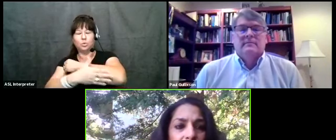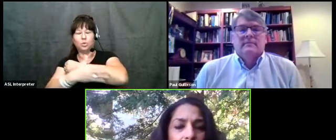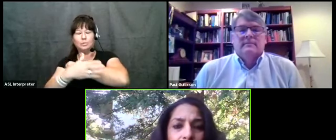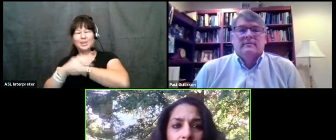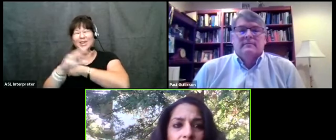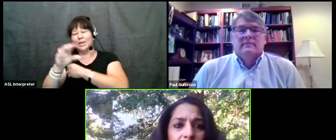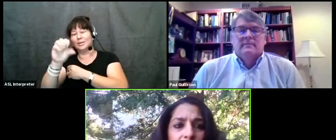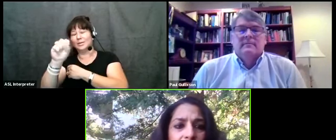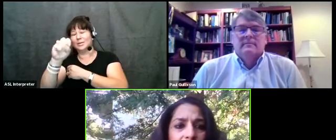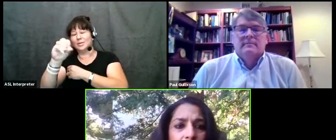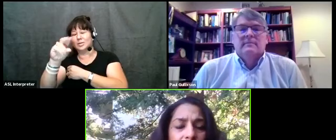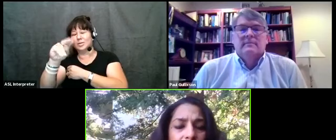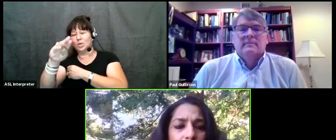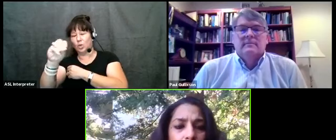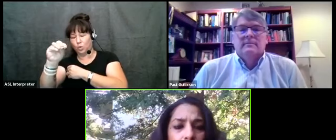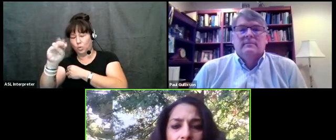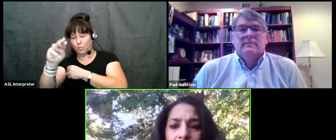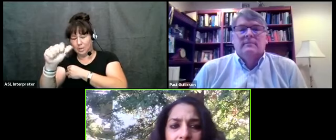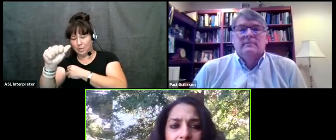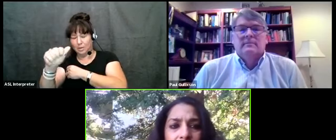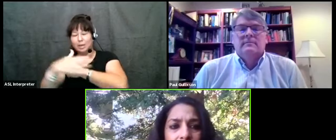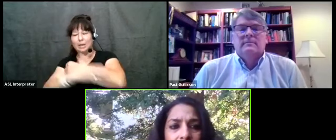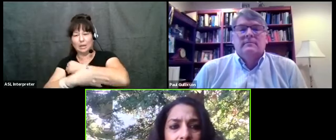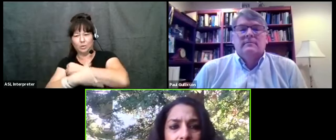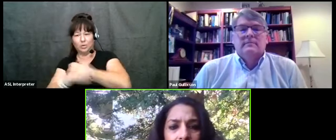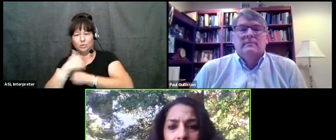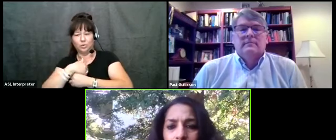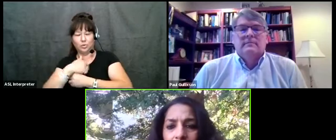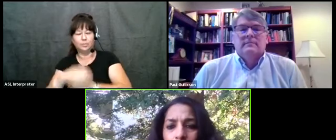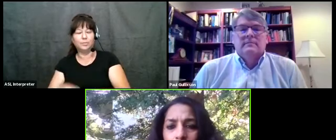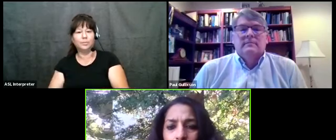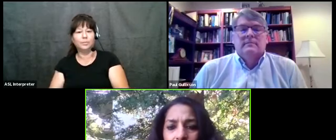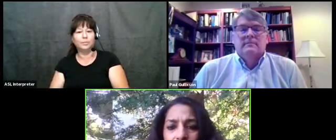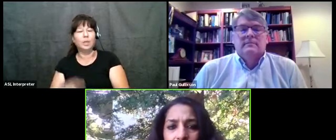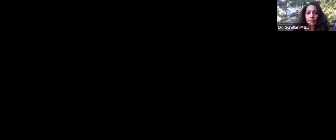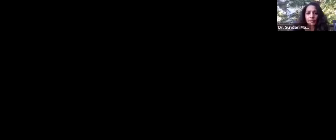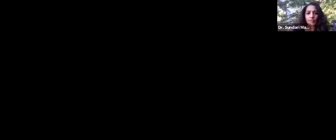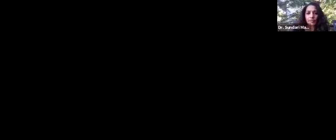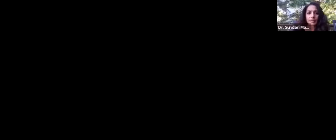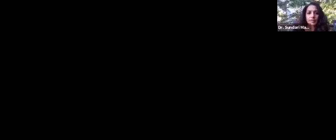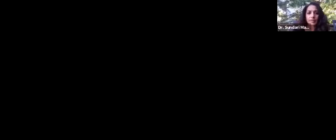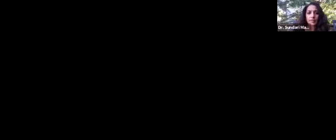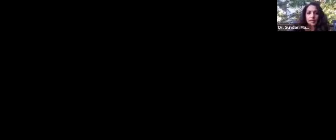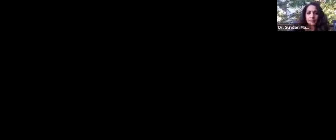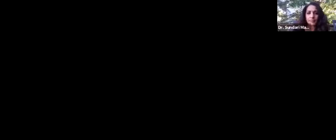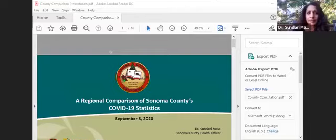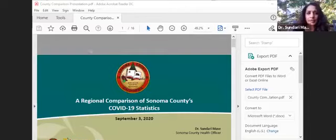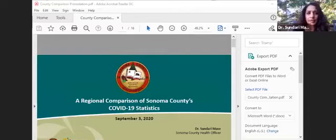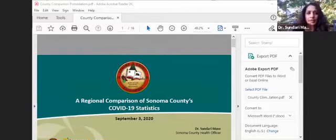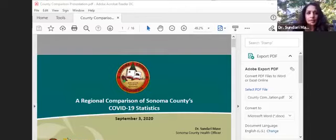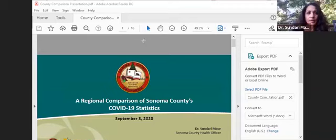I'm actually just going to present a PowerPoint for everybody at this time.